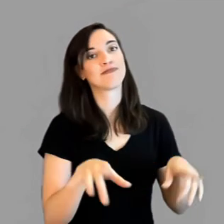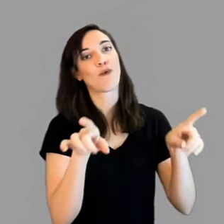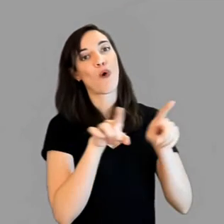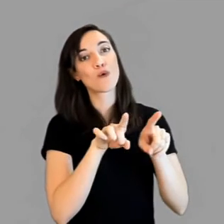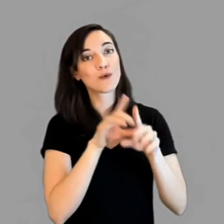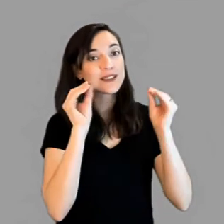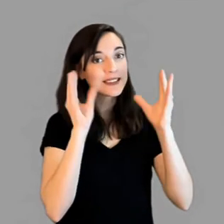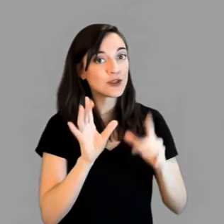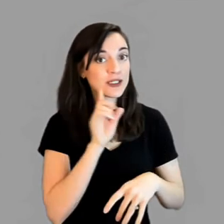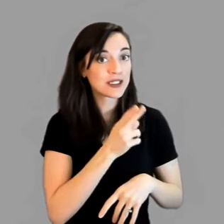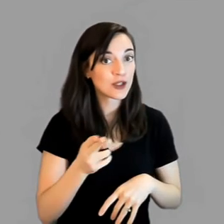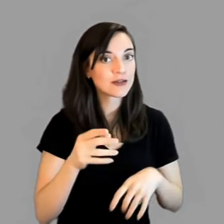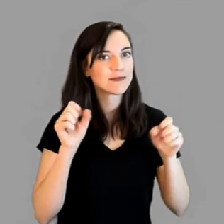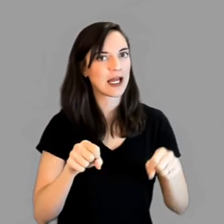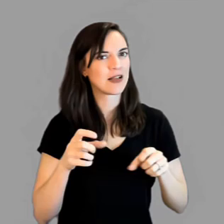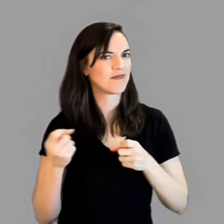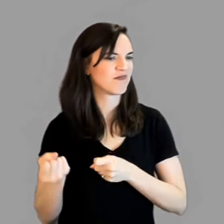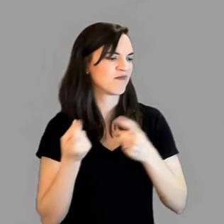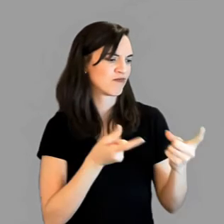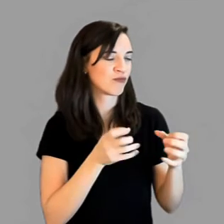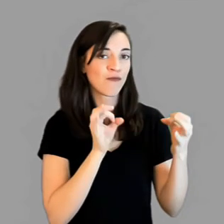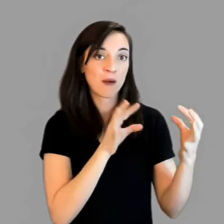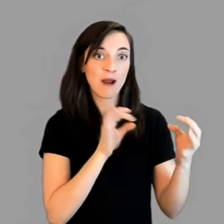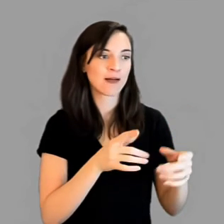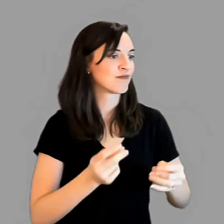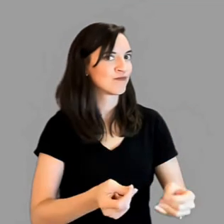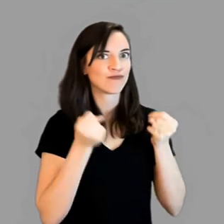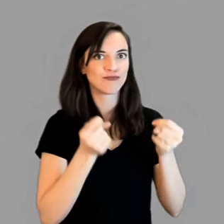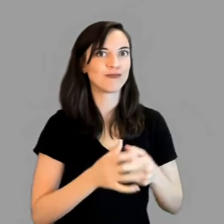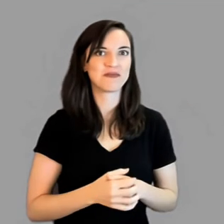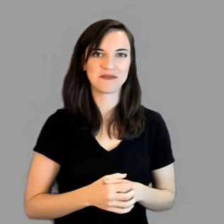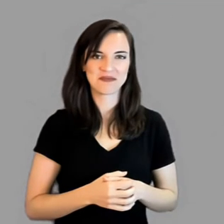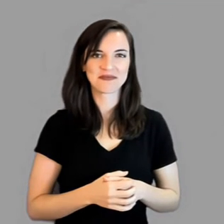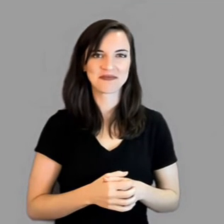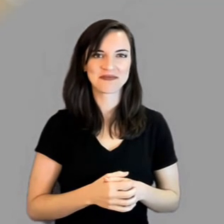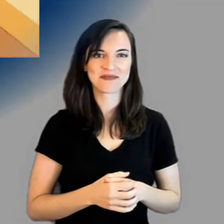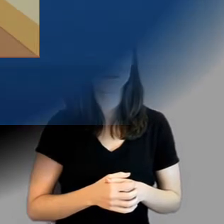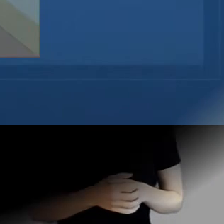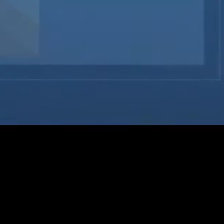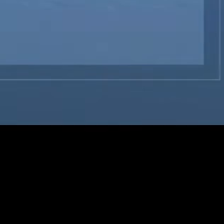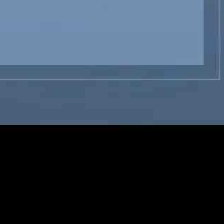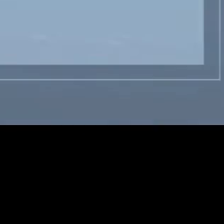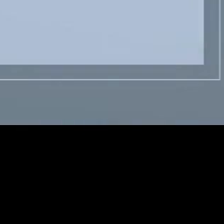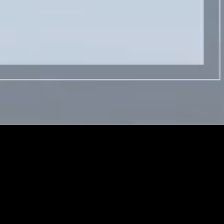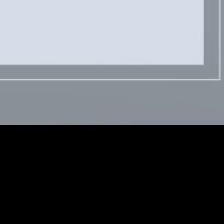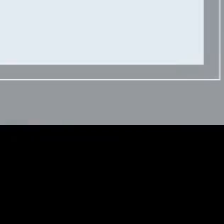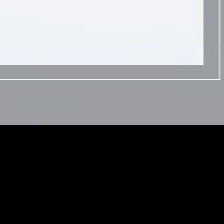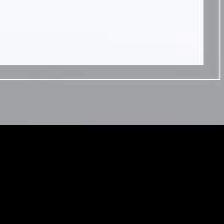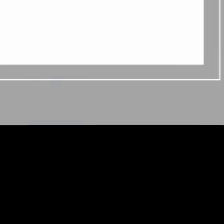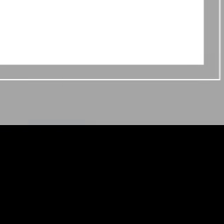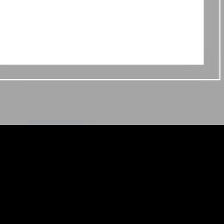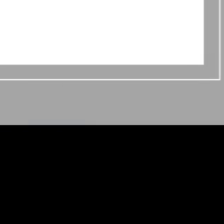It also allows for specific feedback to be provided in real-time.